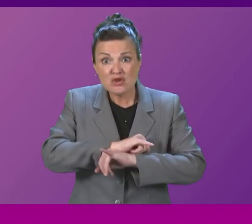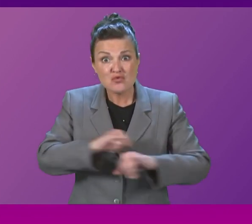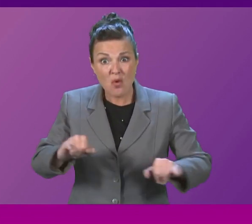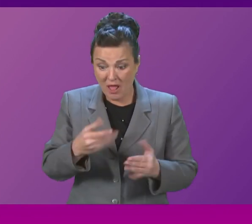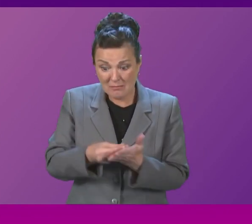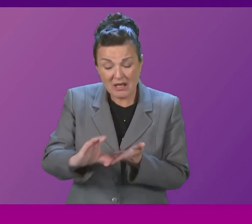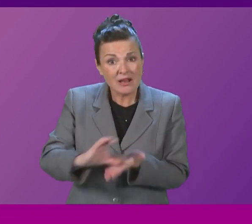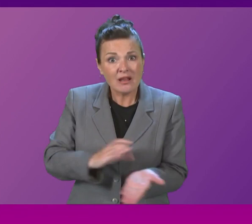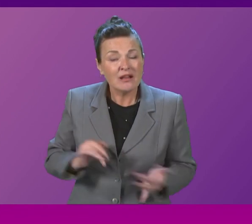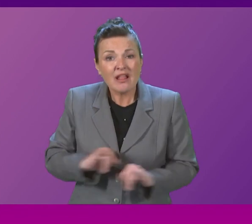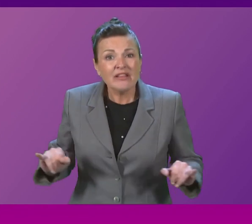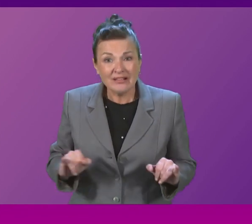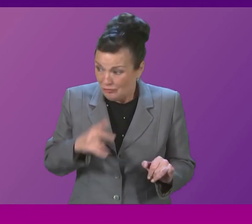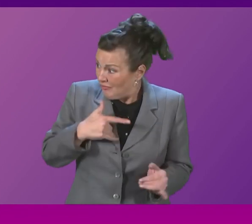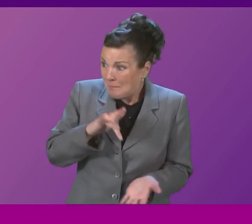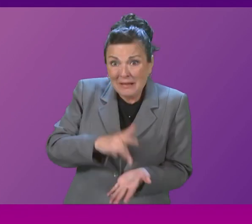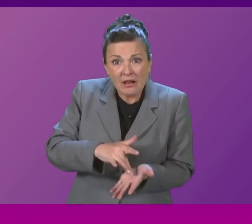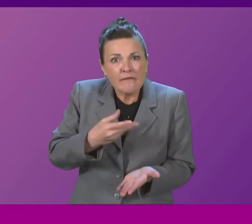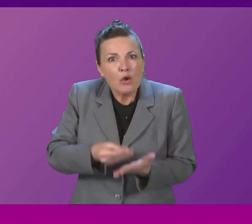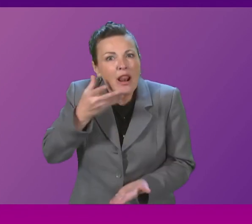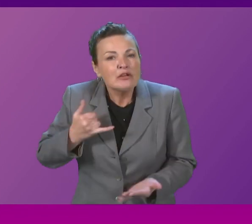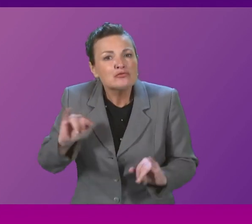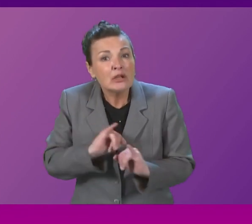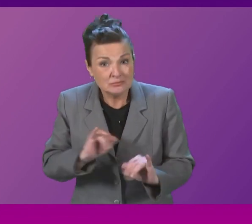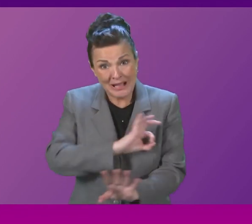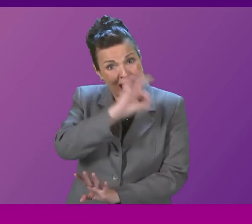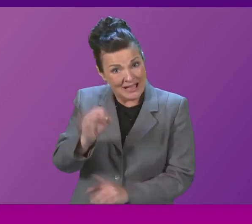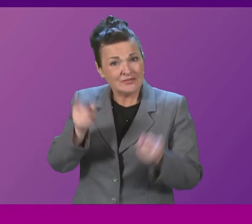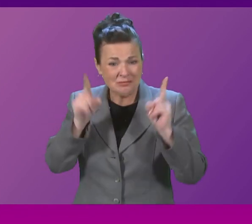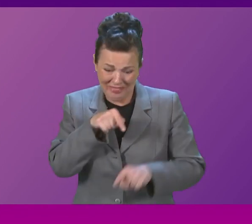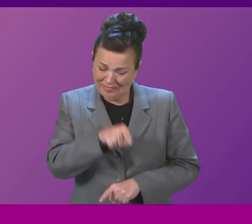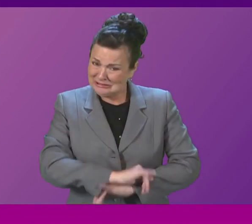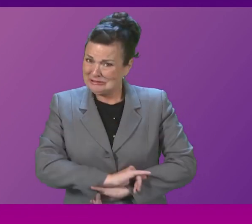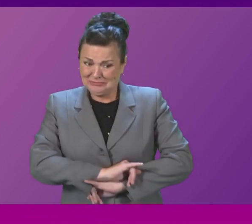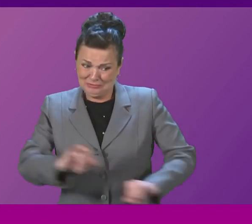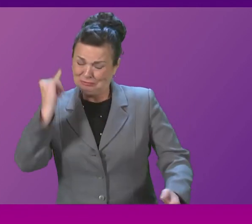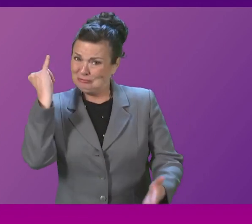of living crisis. Does the First Minister share my view that that is immoral and that the welfare system